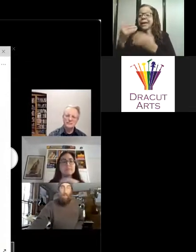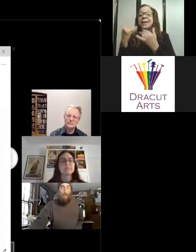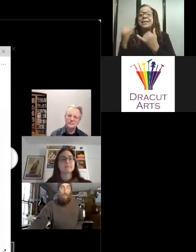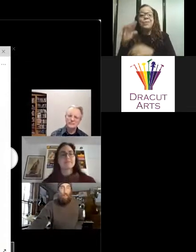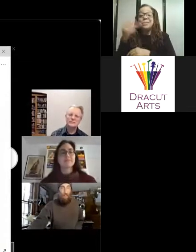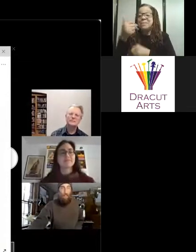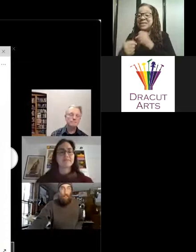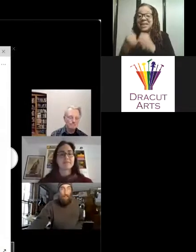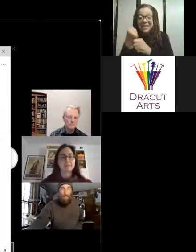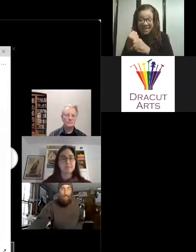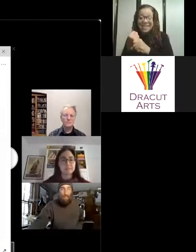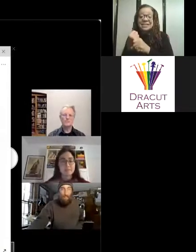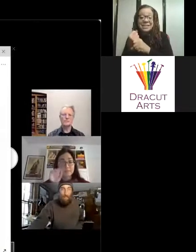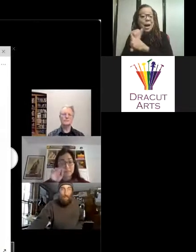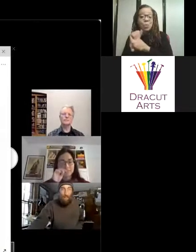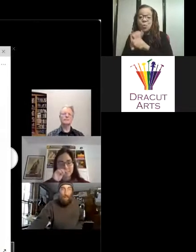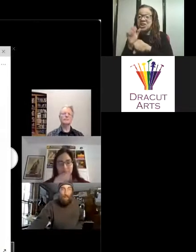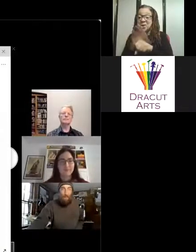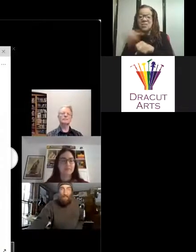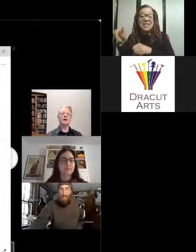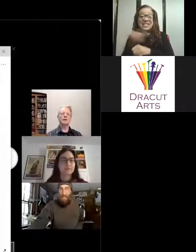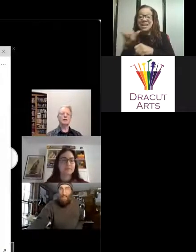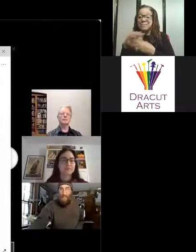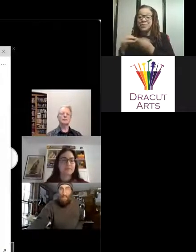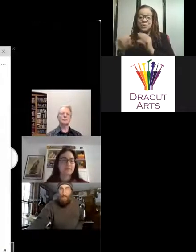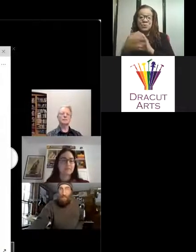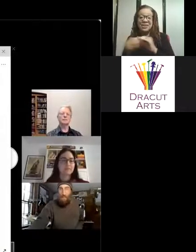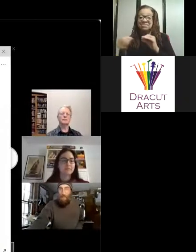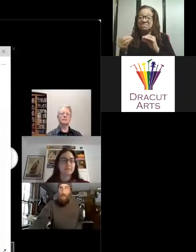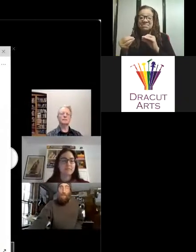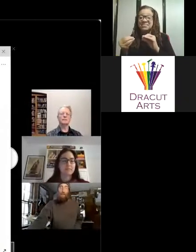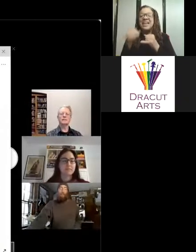been working on this story-- this was-- I drew these I guess at the end of 2012.